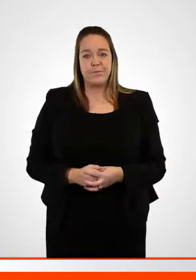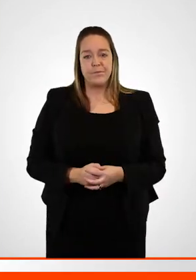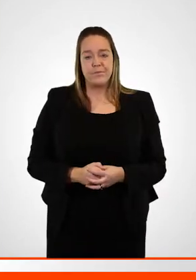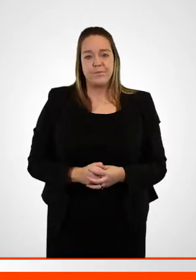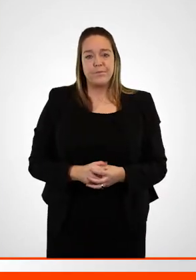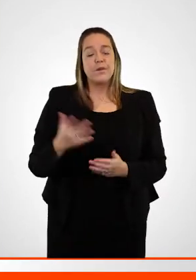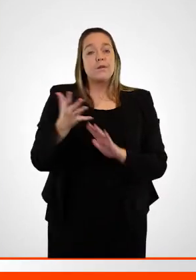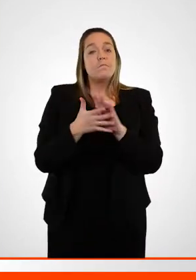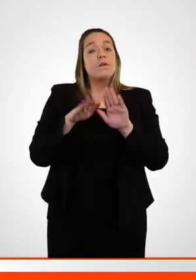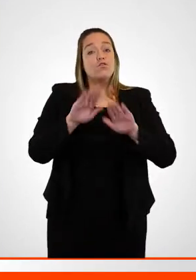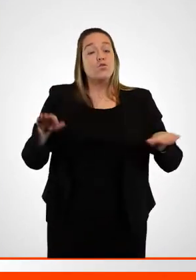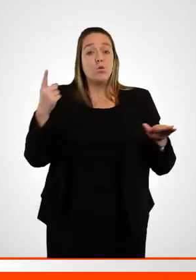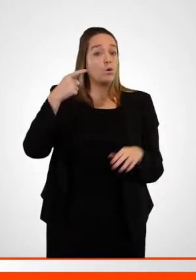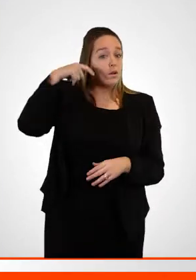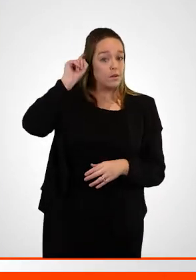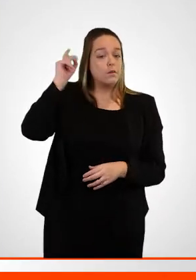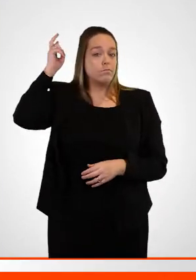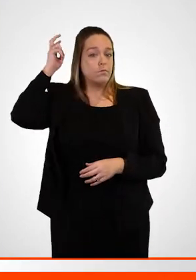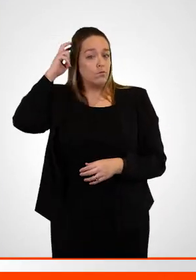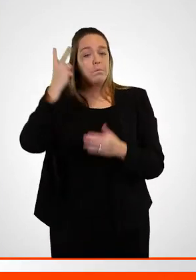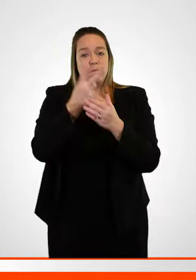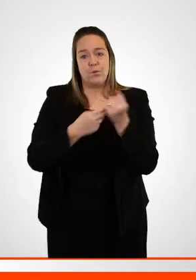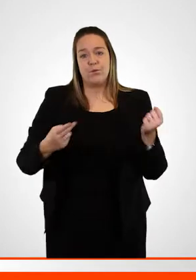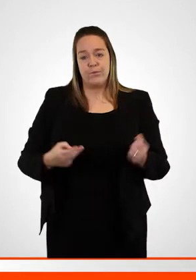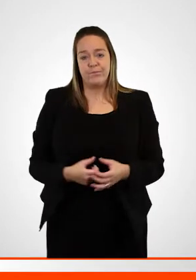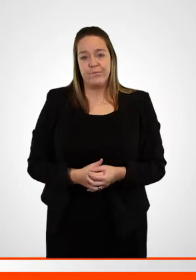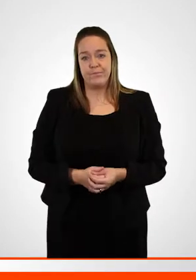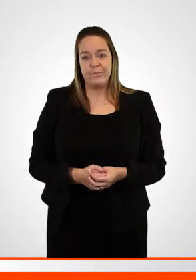both for the children with hearing aids and for the children with cochlear implants.